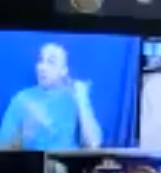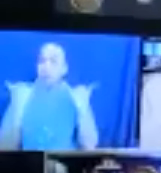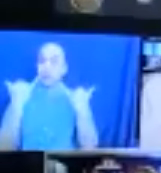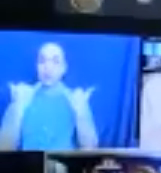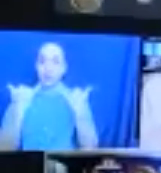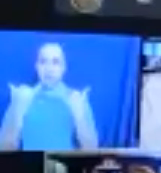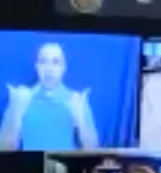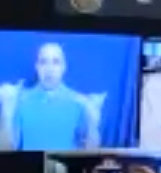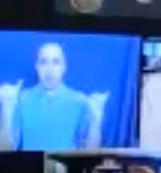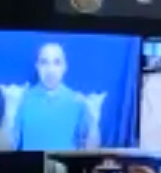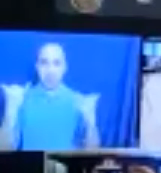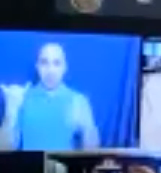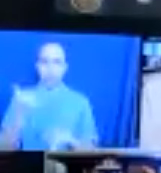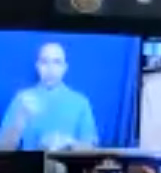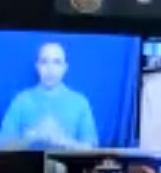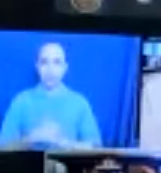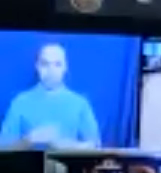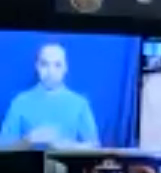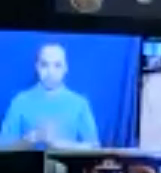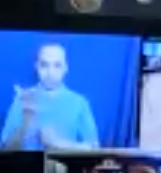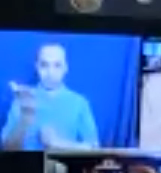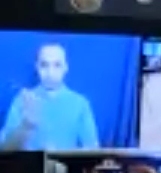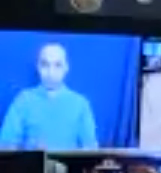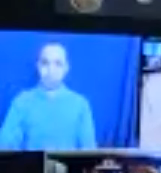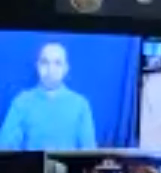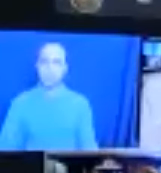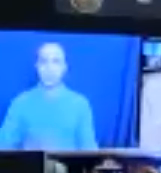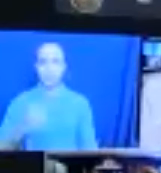DO THE SCISSOR ON MY PENDULUM BALL. THE SCISSOR REPRESENTS ME